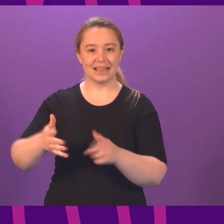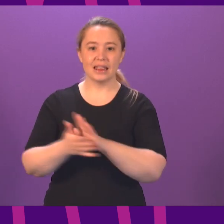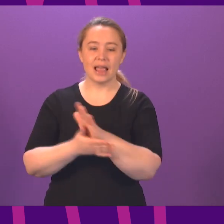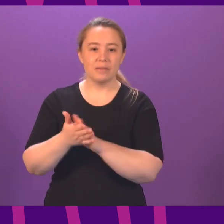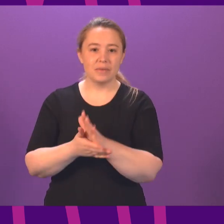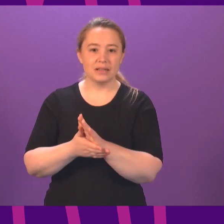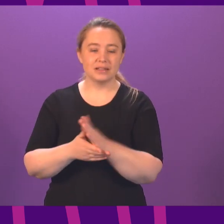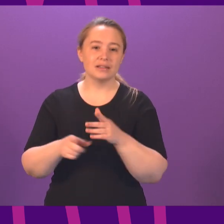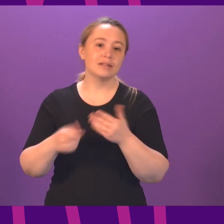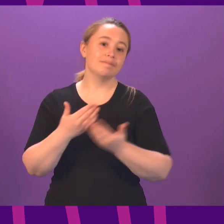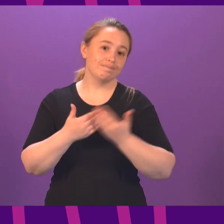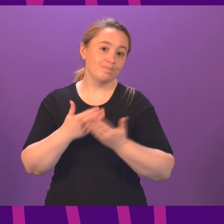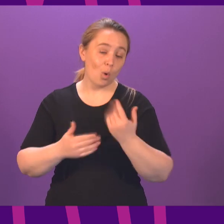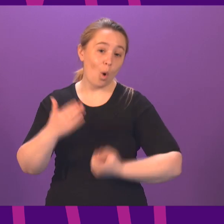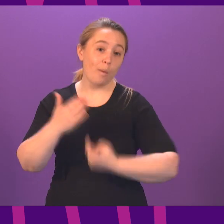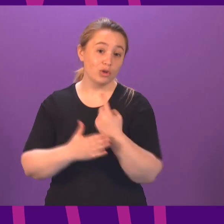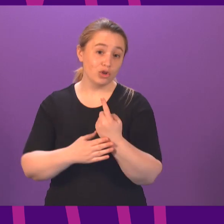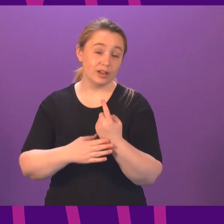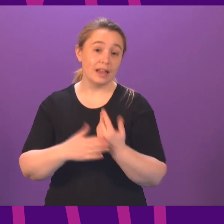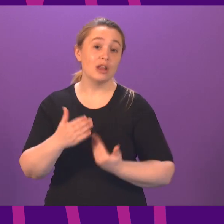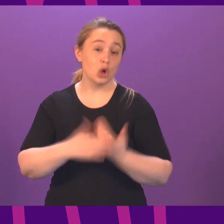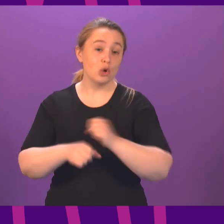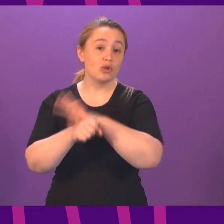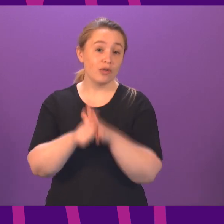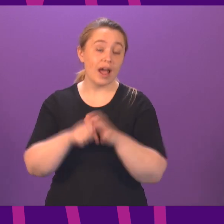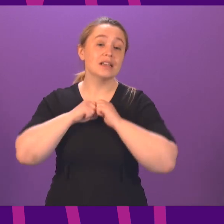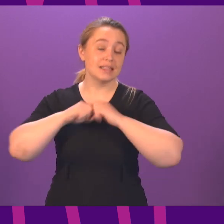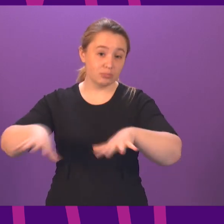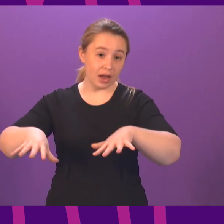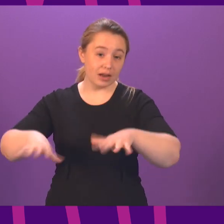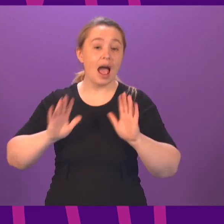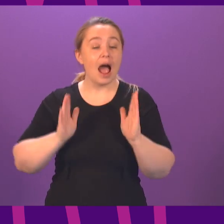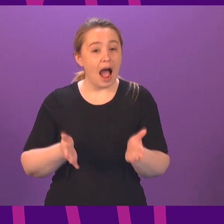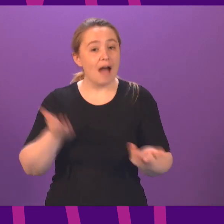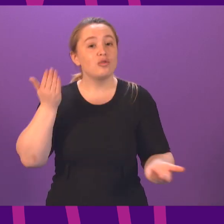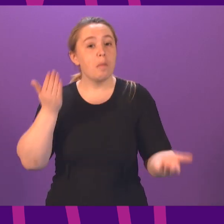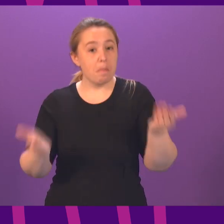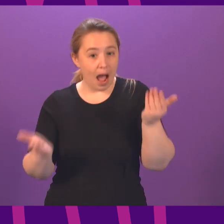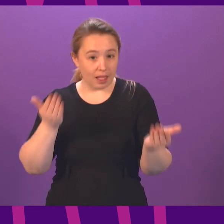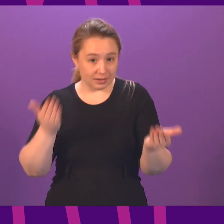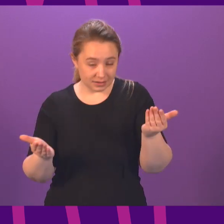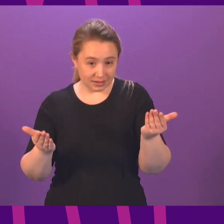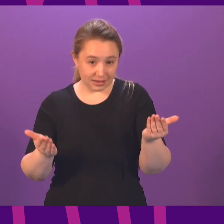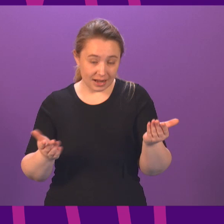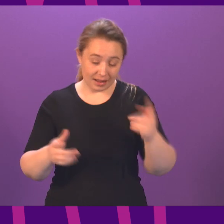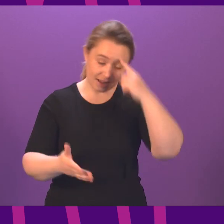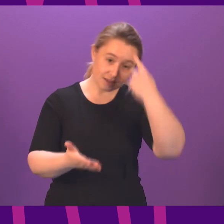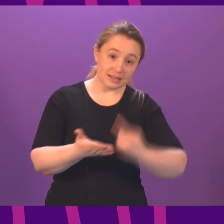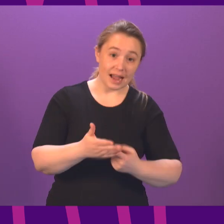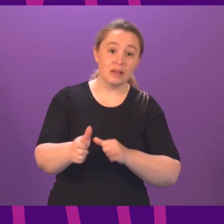there will be of new variants of the virus coming into the country. We therefore have to balance all that and come to the best position overall.